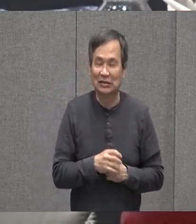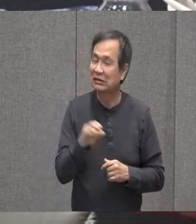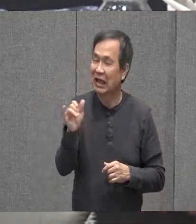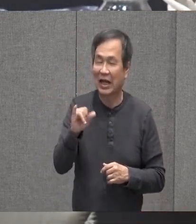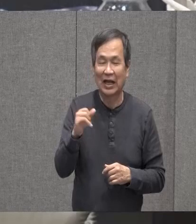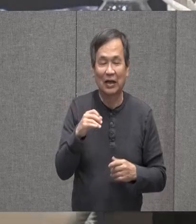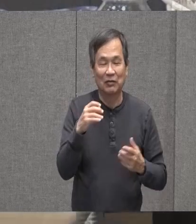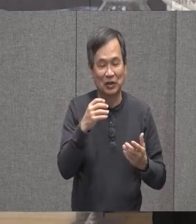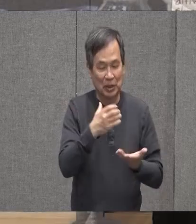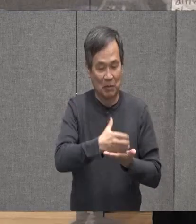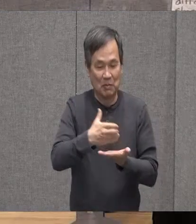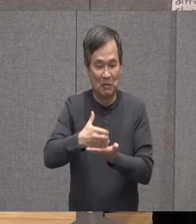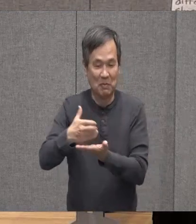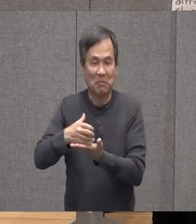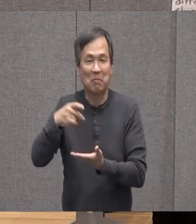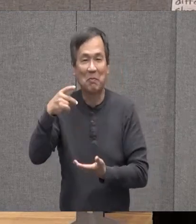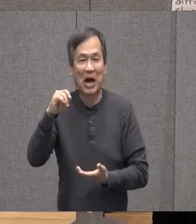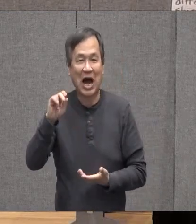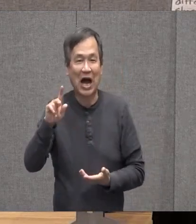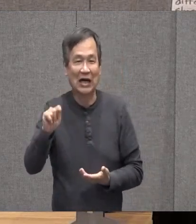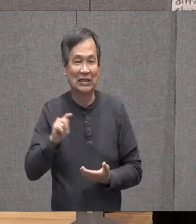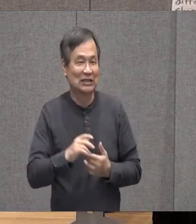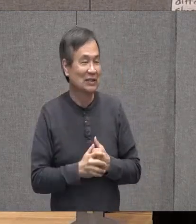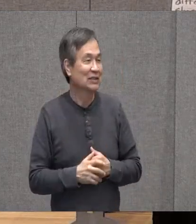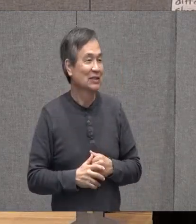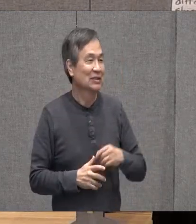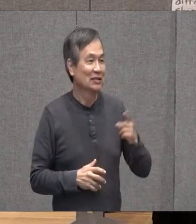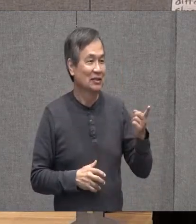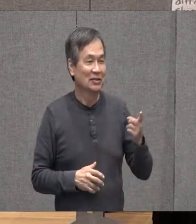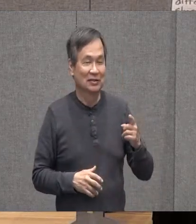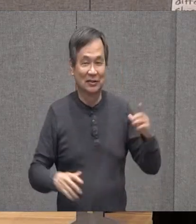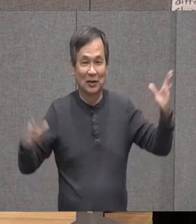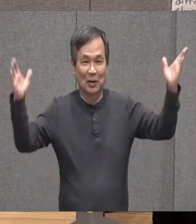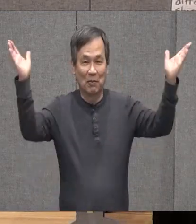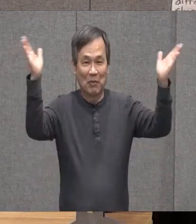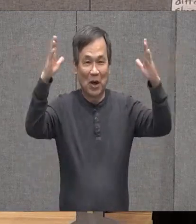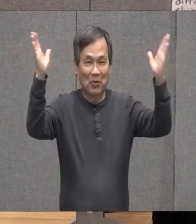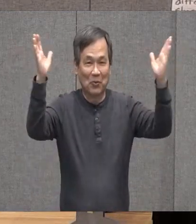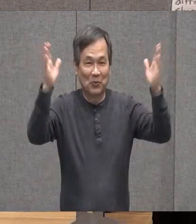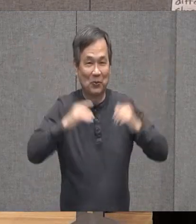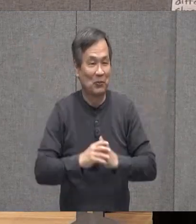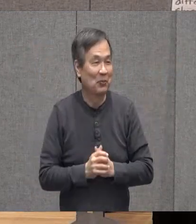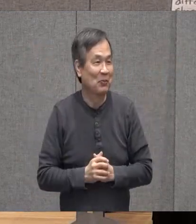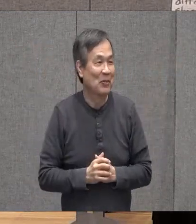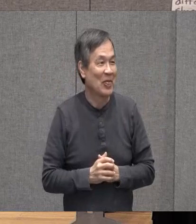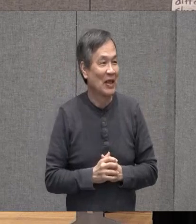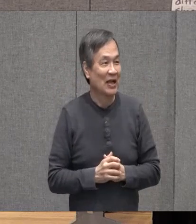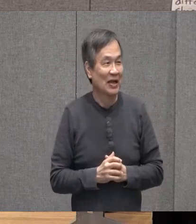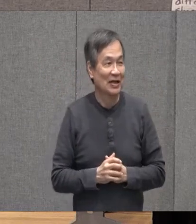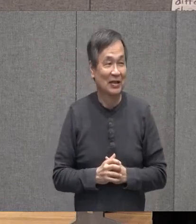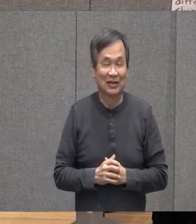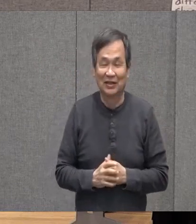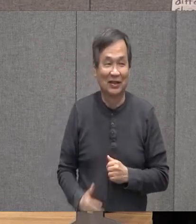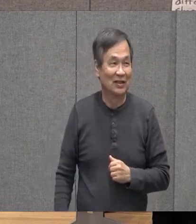Good job remembering our terms! Air high five. Okay, not it's my turn. - Now it's my turn